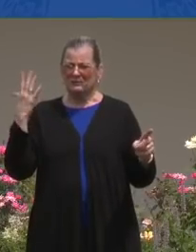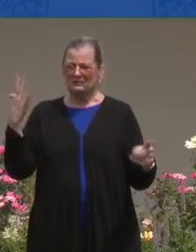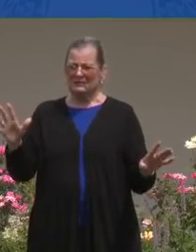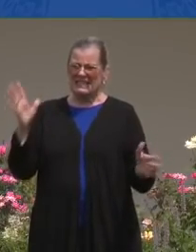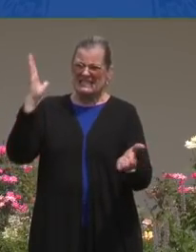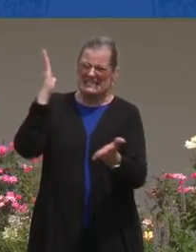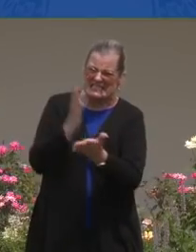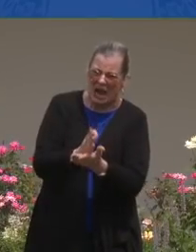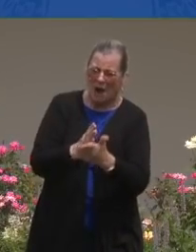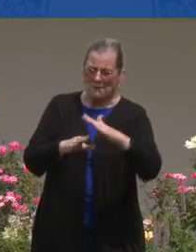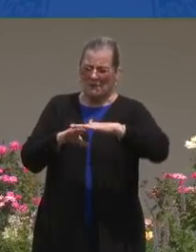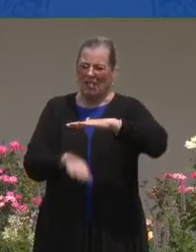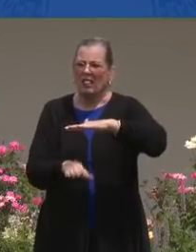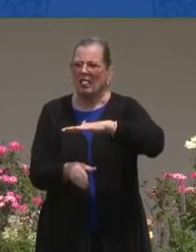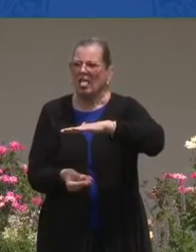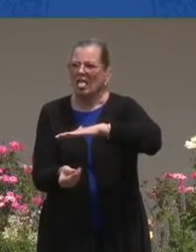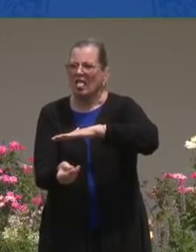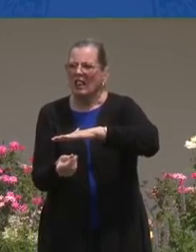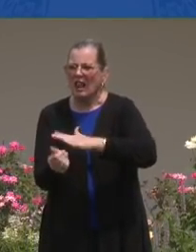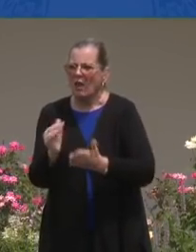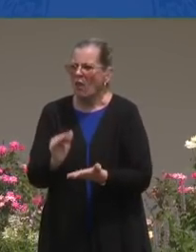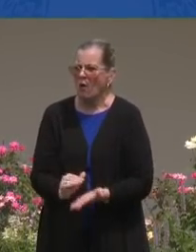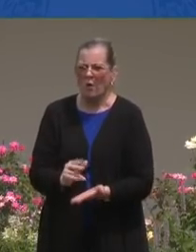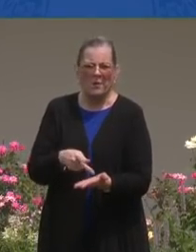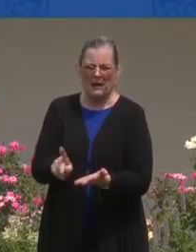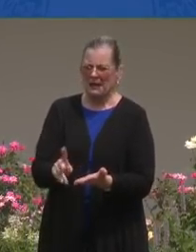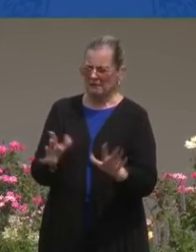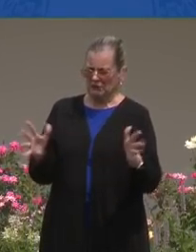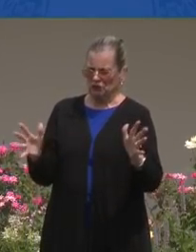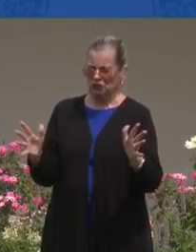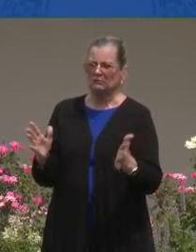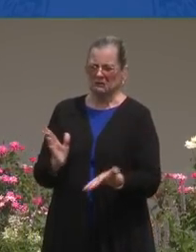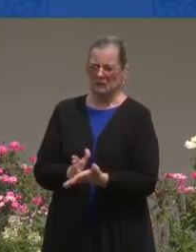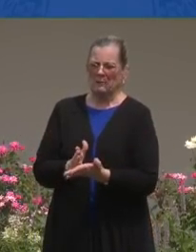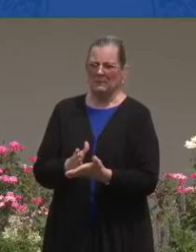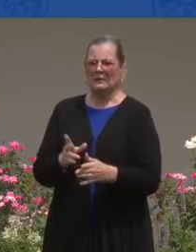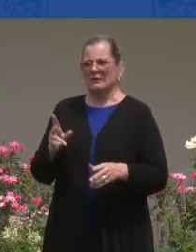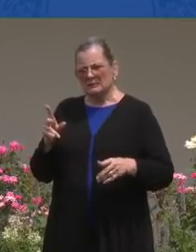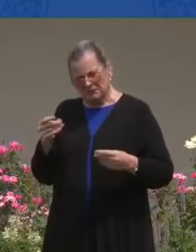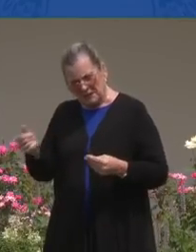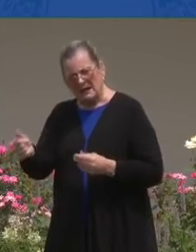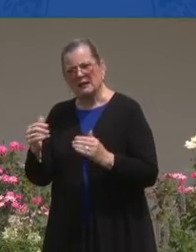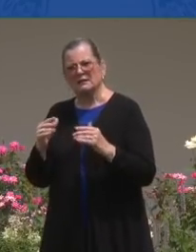that too often keep people with disabilities from getting good jobs with fair wages.